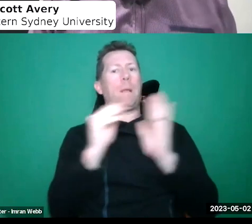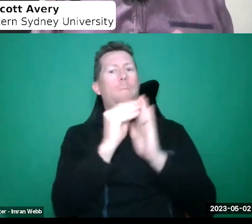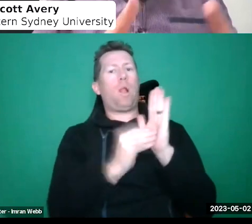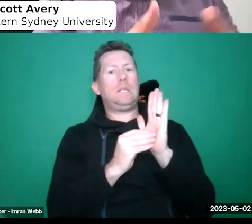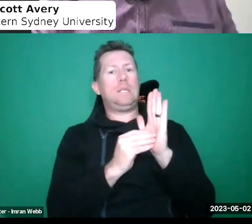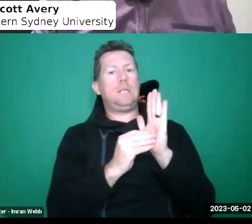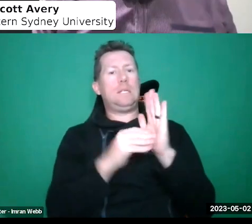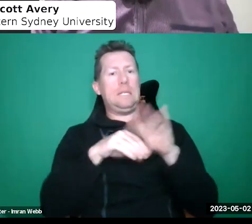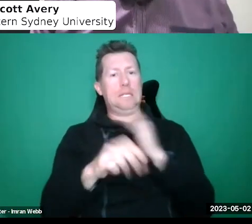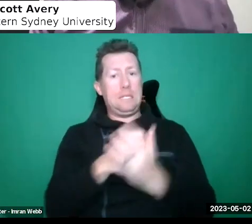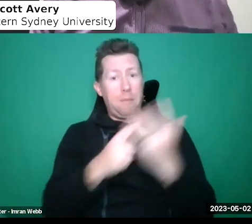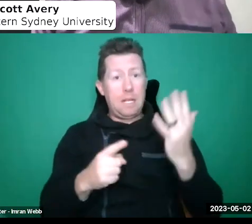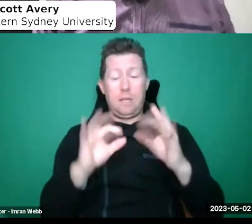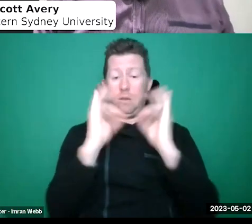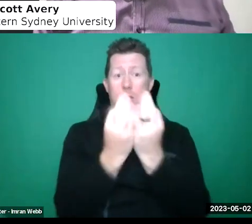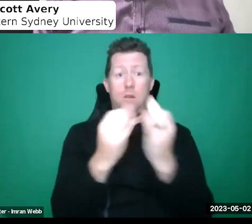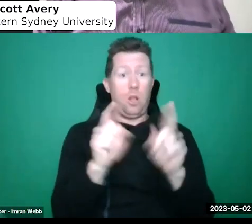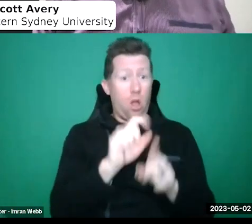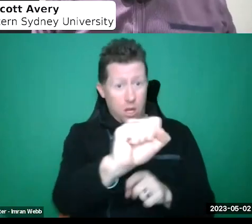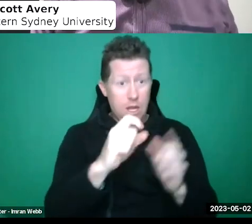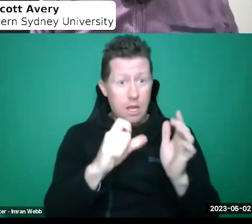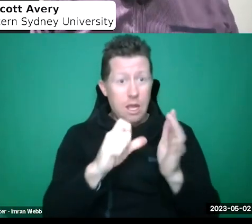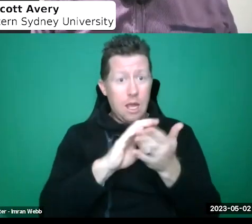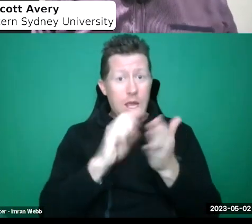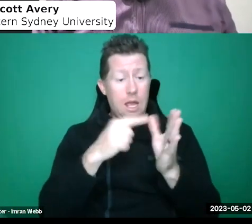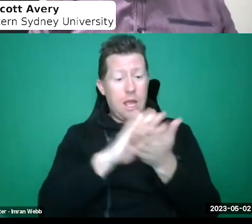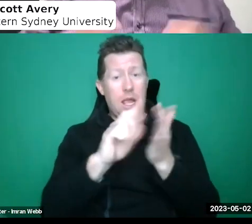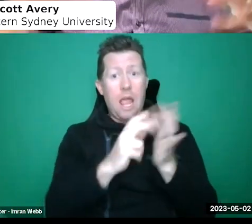So organizations like Catherine's Inclusion Australia